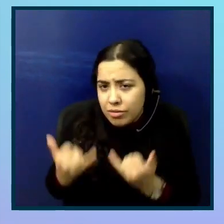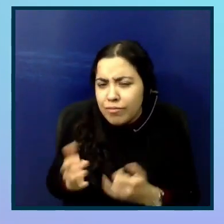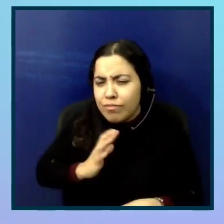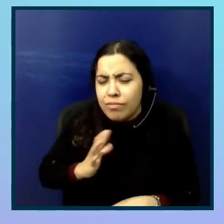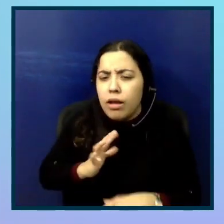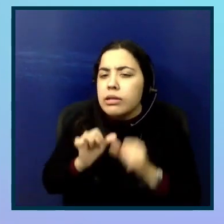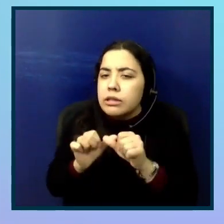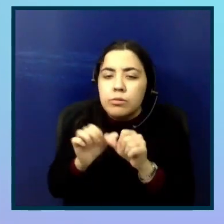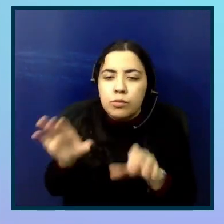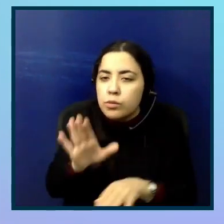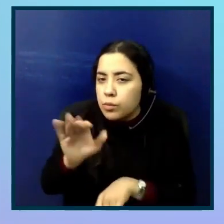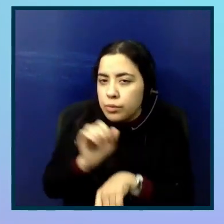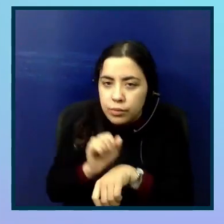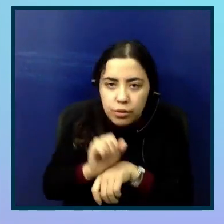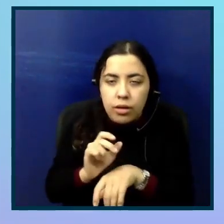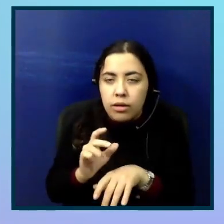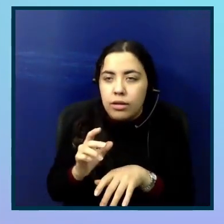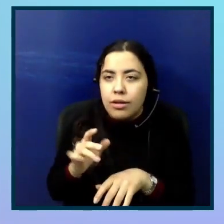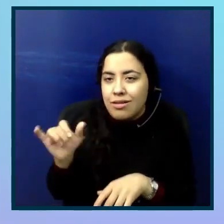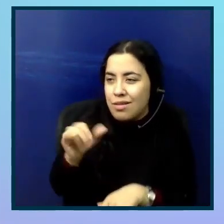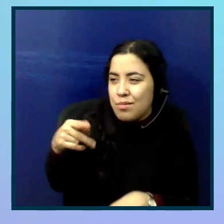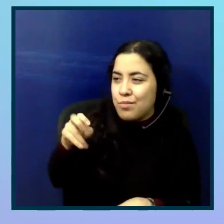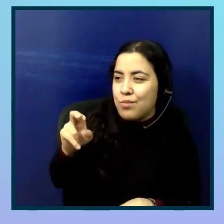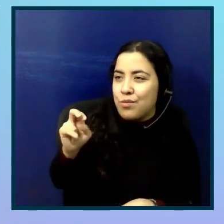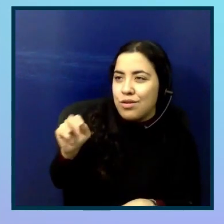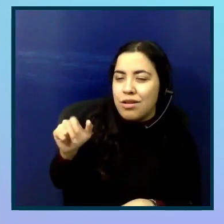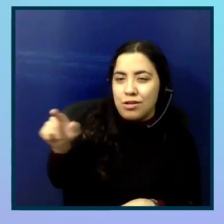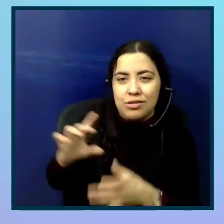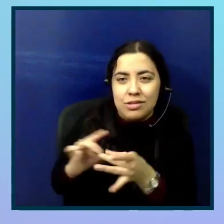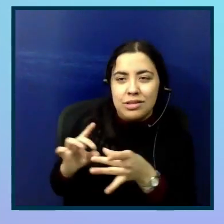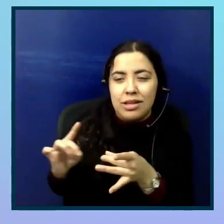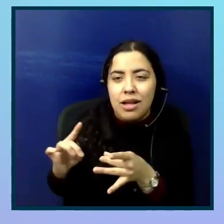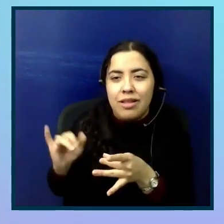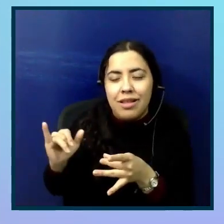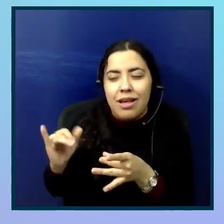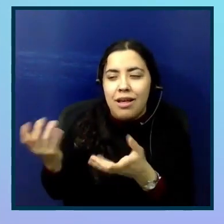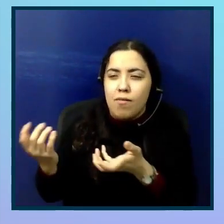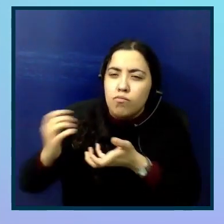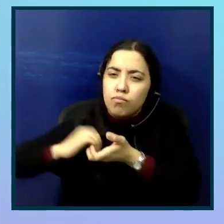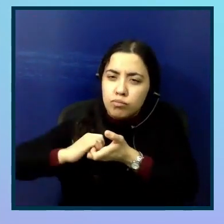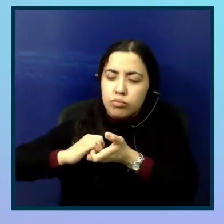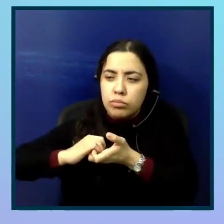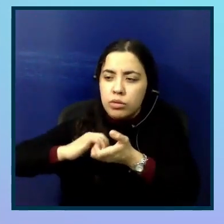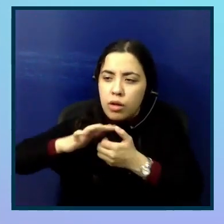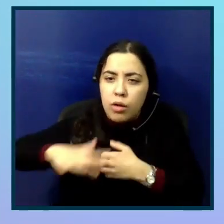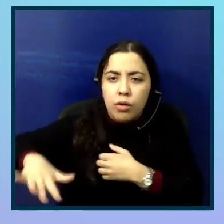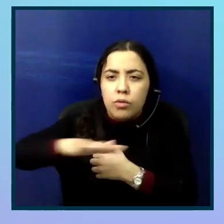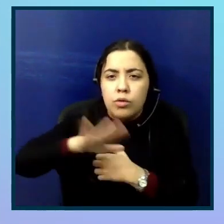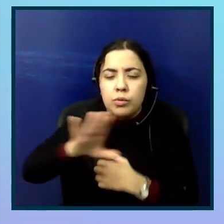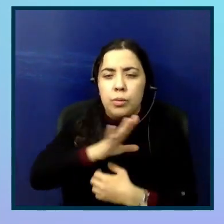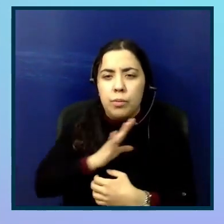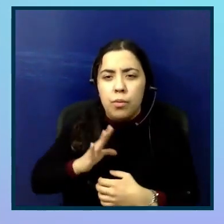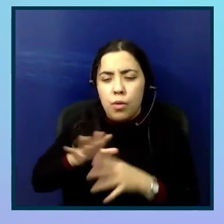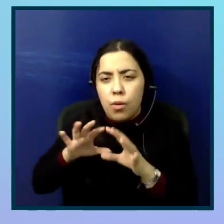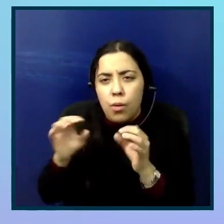As Prerna said, like build those alliances across the org, especially cross-functionally and like one day there will be something